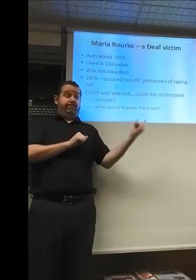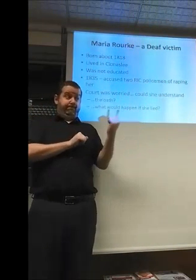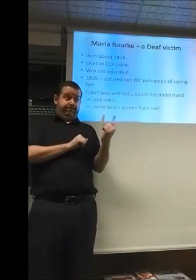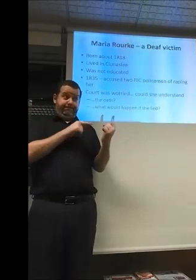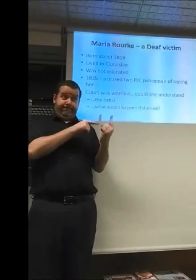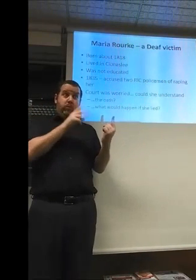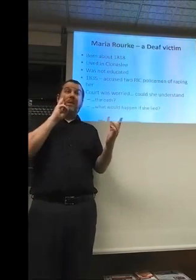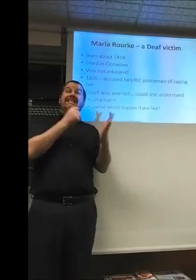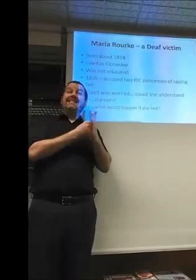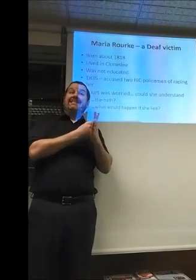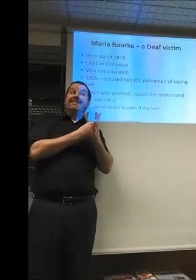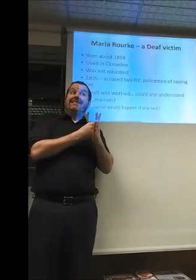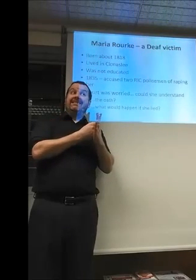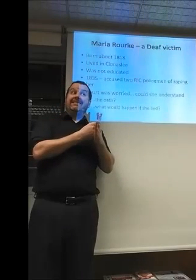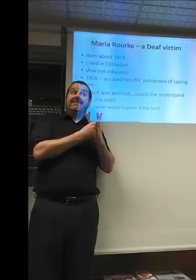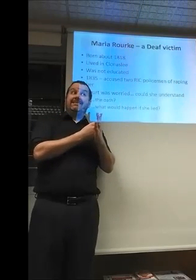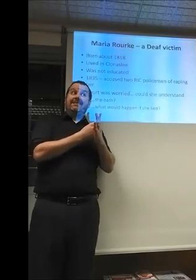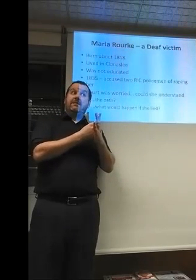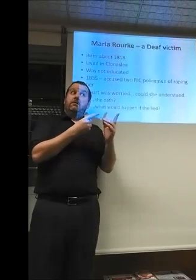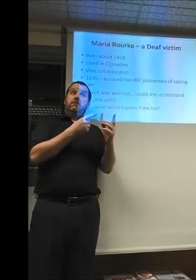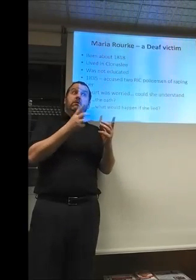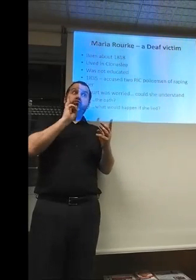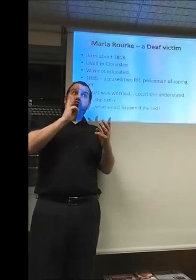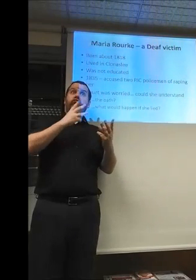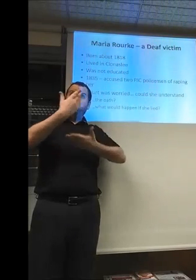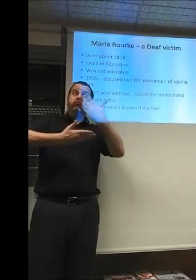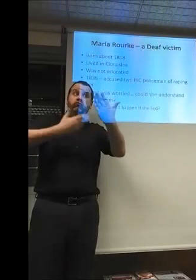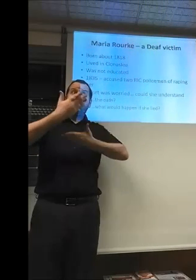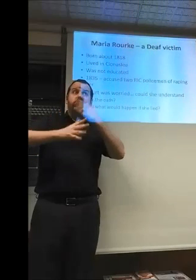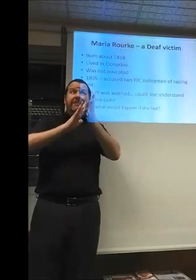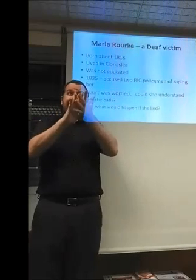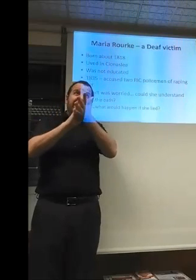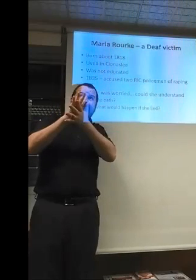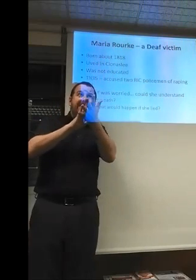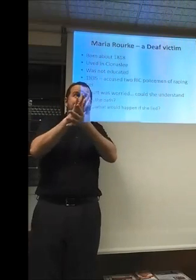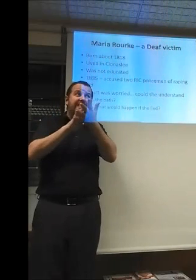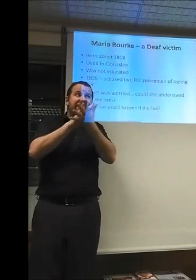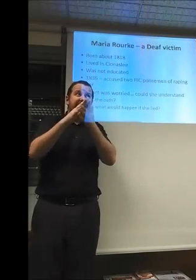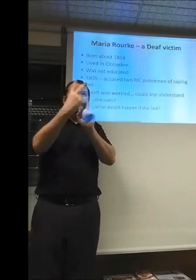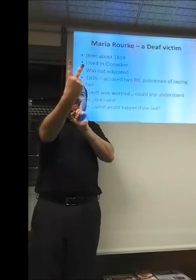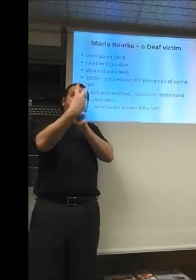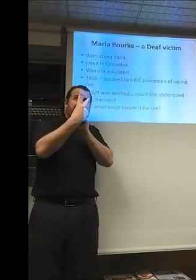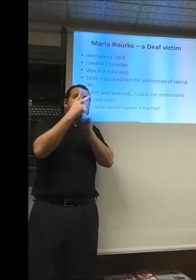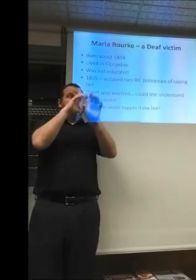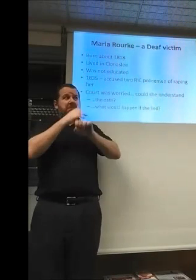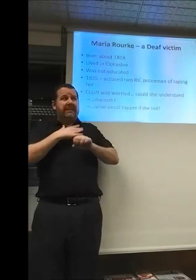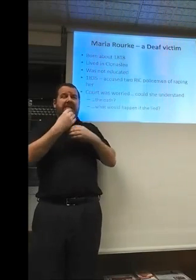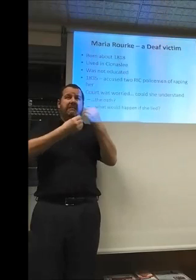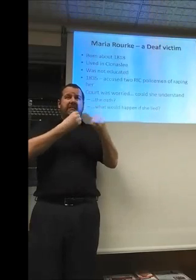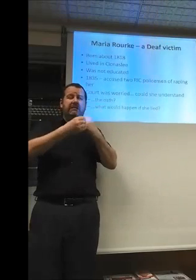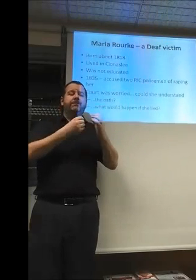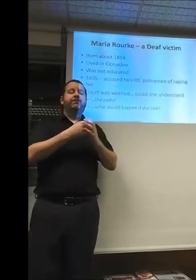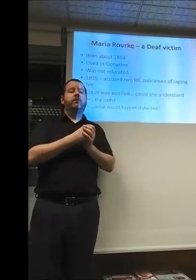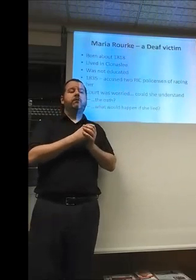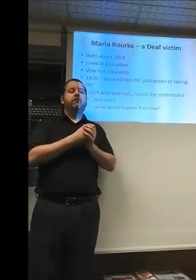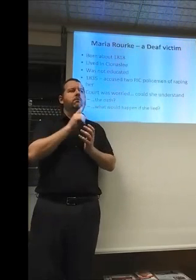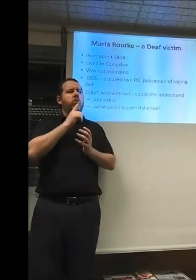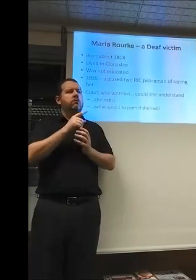You mentioned 50 years down in the canal?